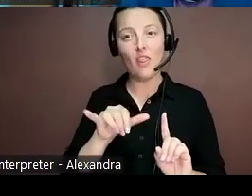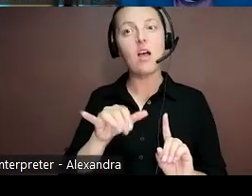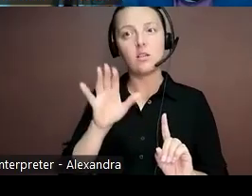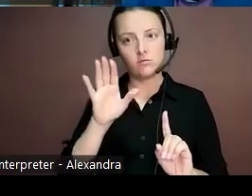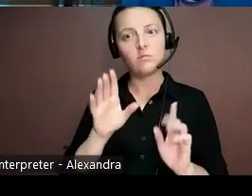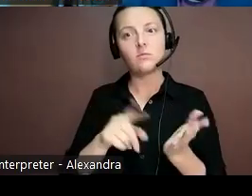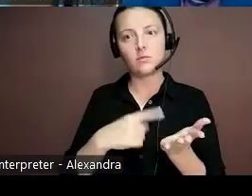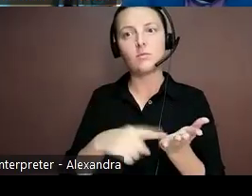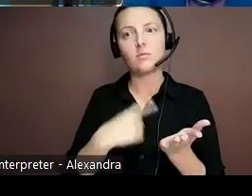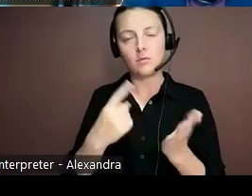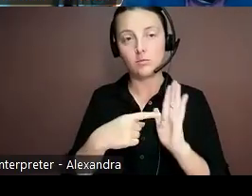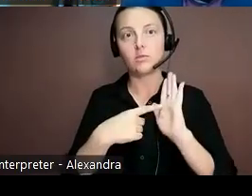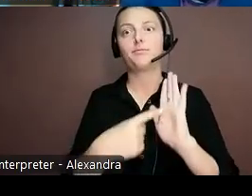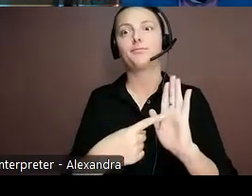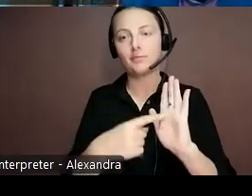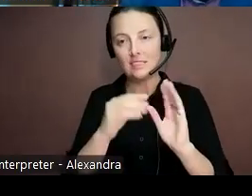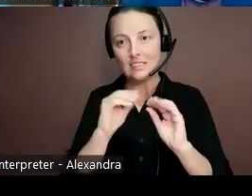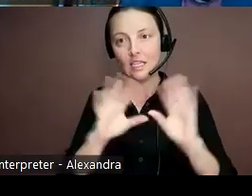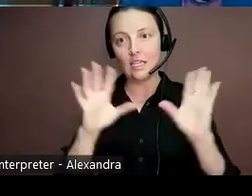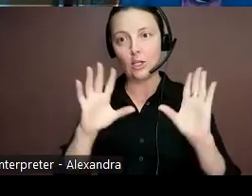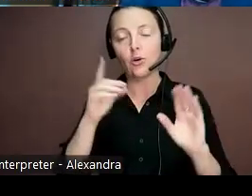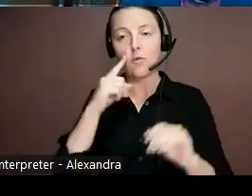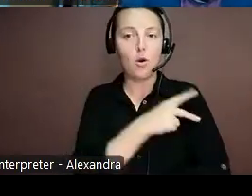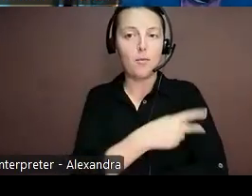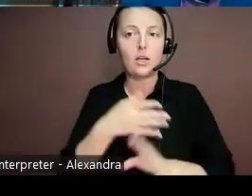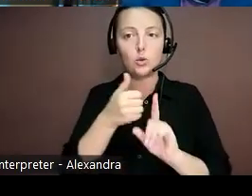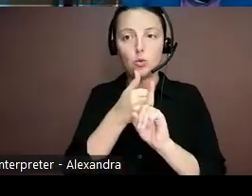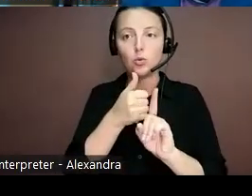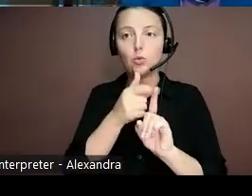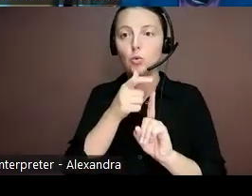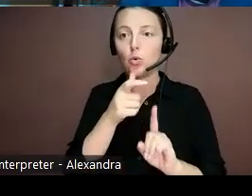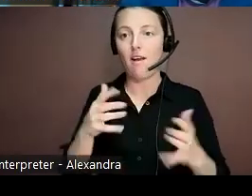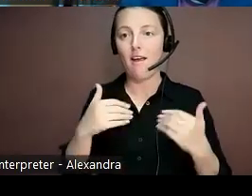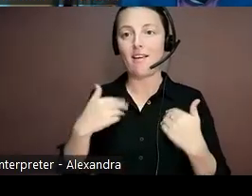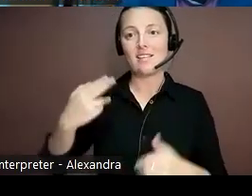violence and and that's what we've seen in some of our data. But even more remarkably are cognitive